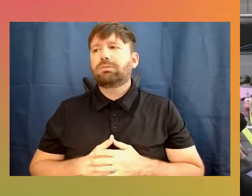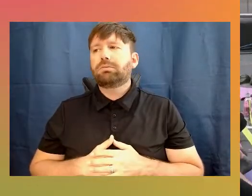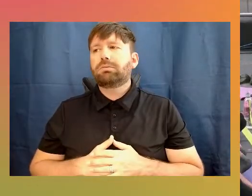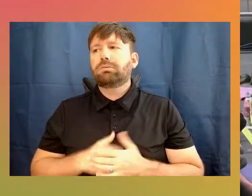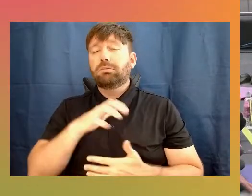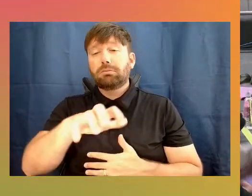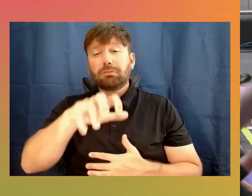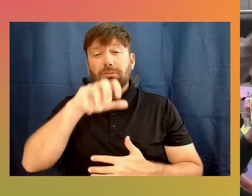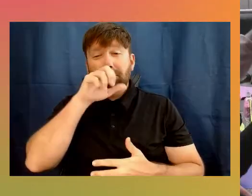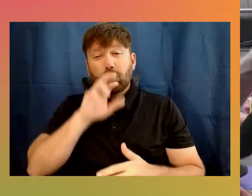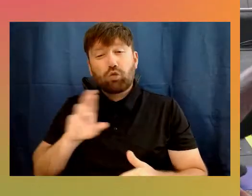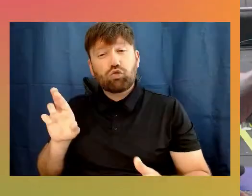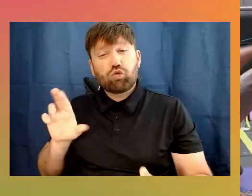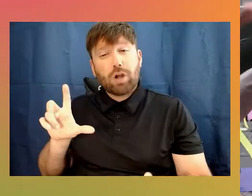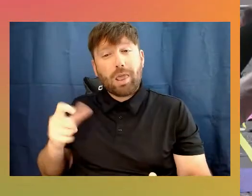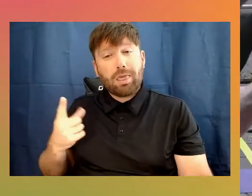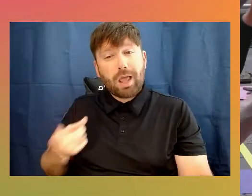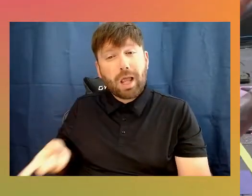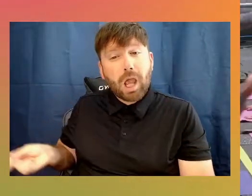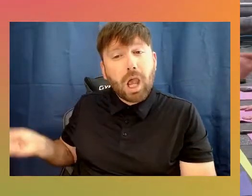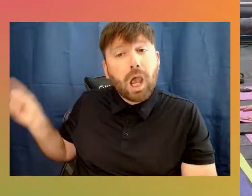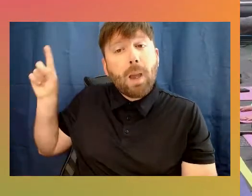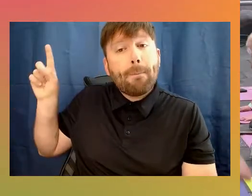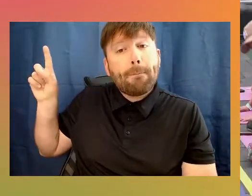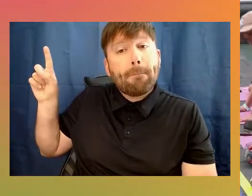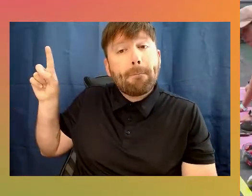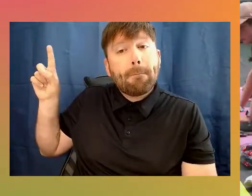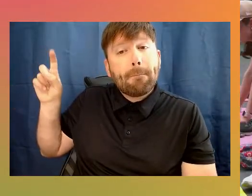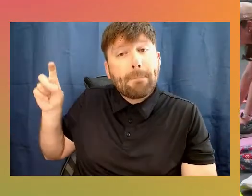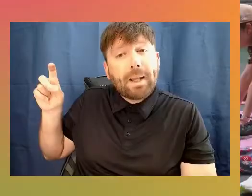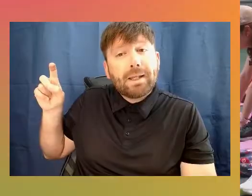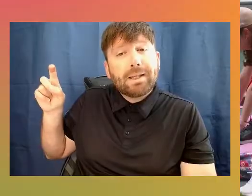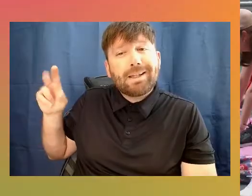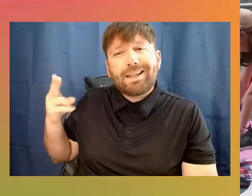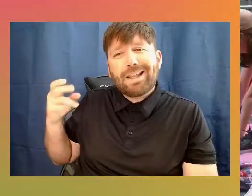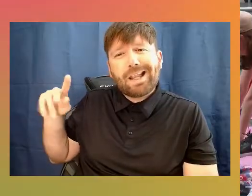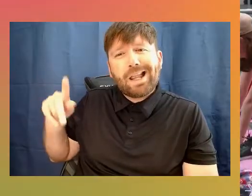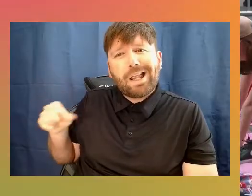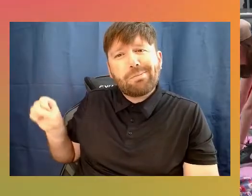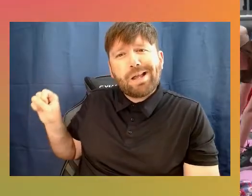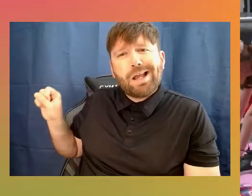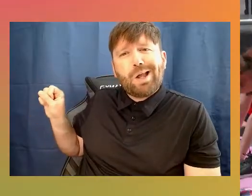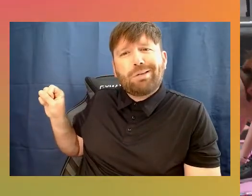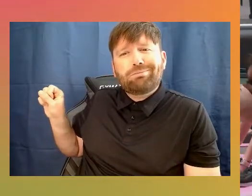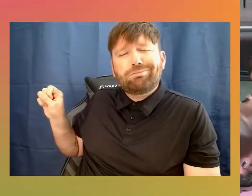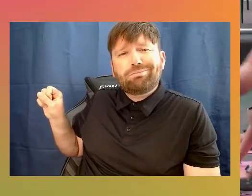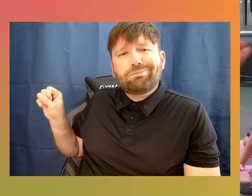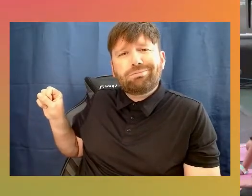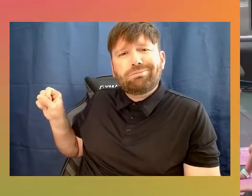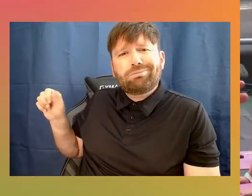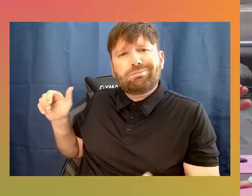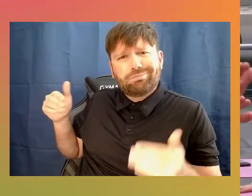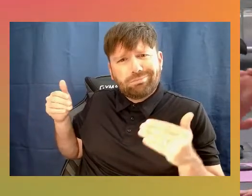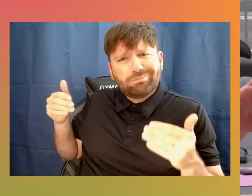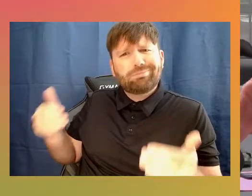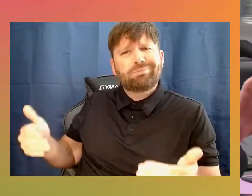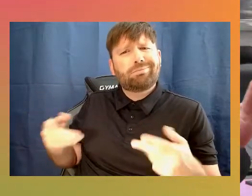RELAX THE HEAD AND THE NECK. TAKE A BREATH IN AS YOU REACH UP TOWARDS THE SKY. BEND THE KNEE.